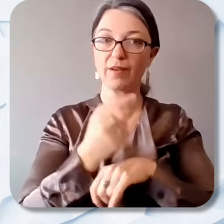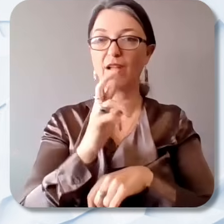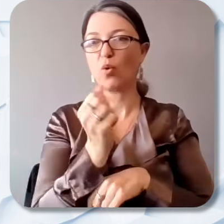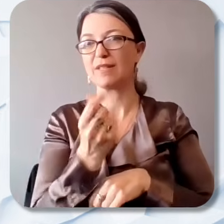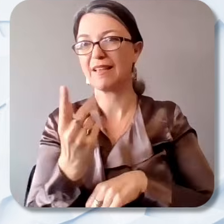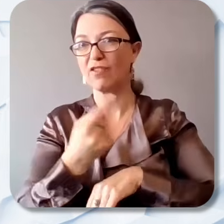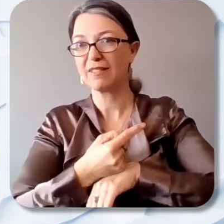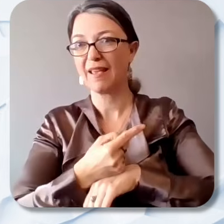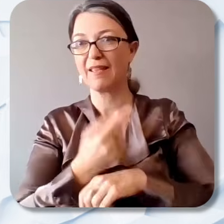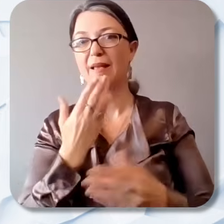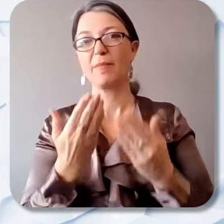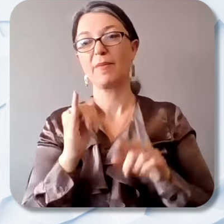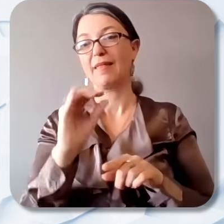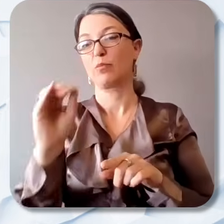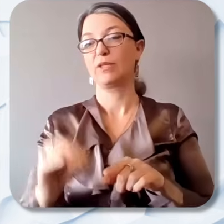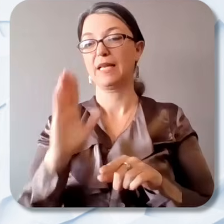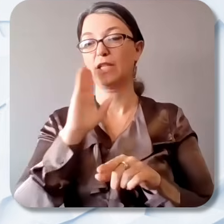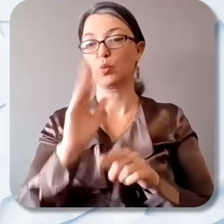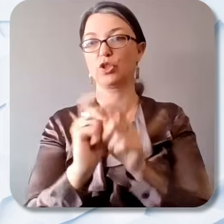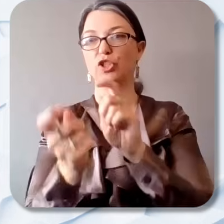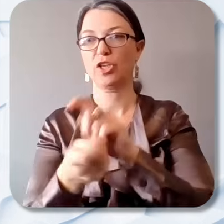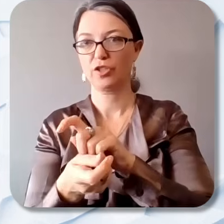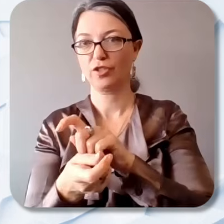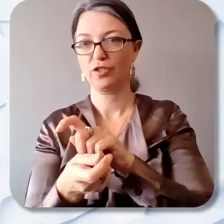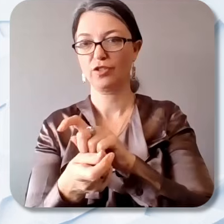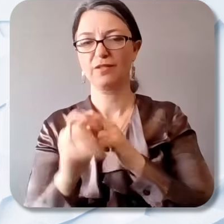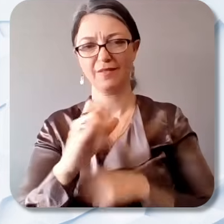that percentage would be a little bit different. And that's okay.